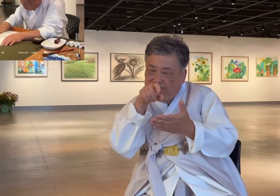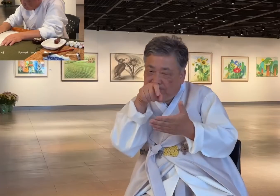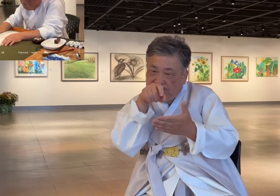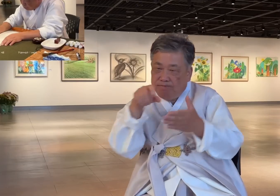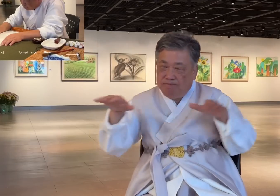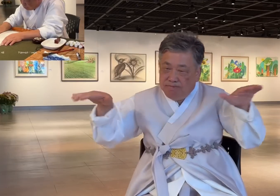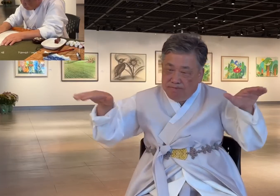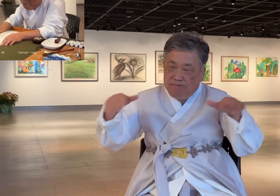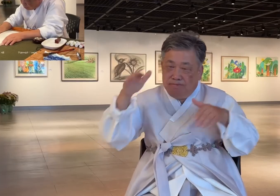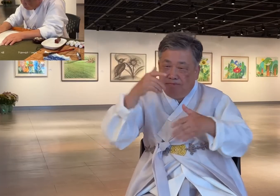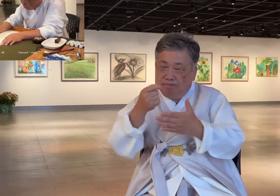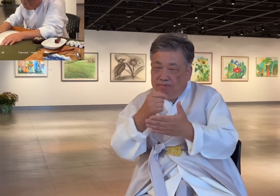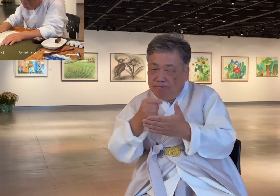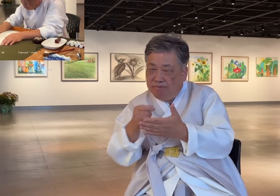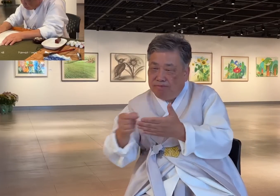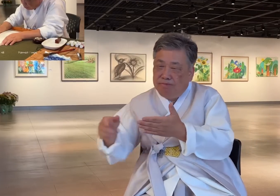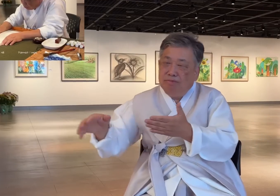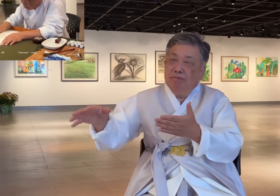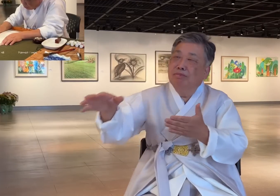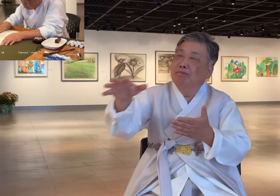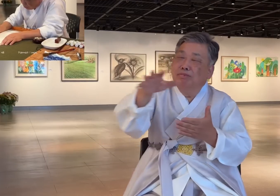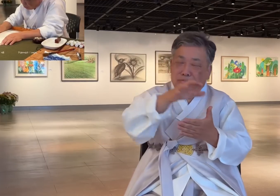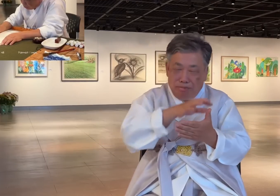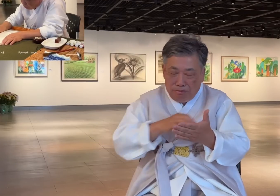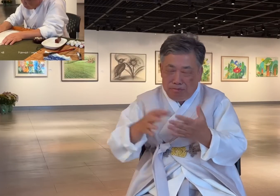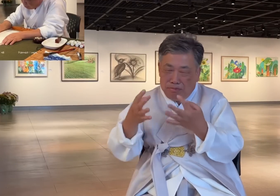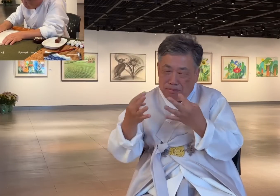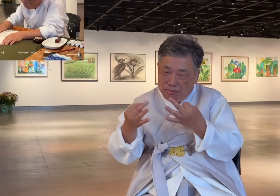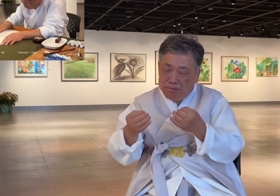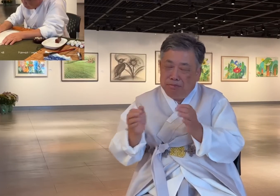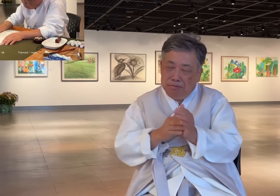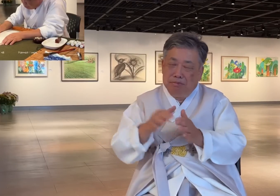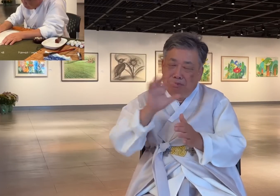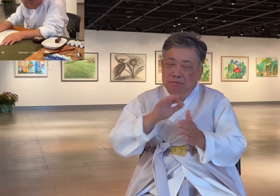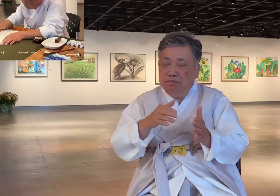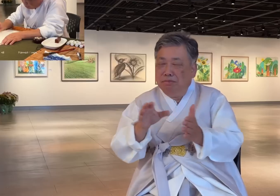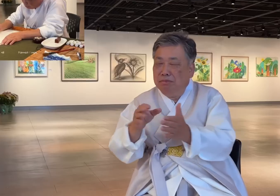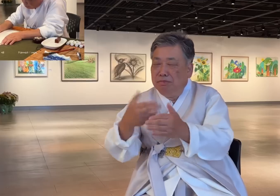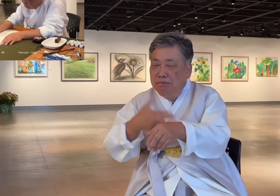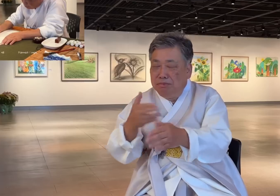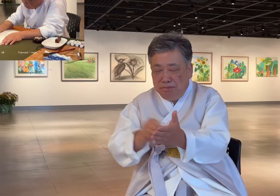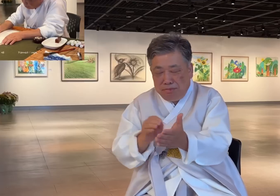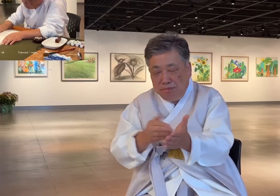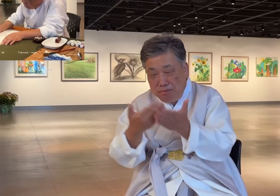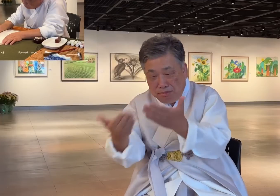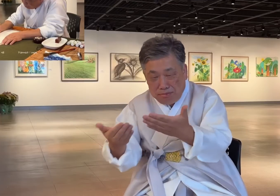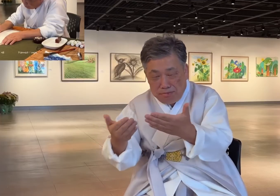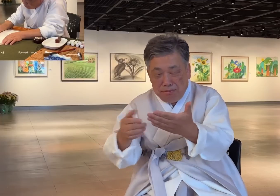I also drew eagles and everything else I saw. When I came back and showed it to him,